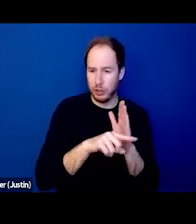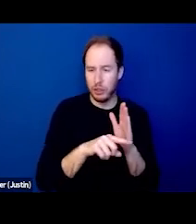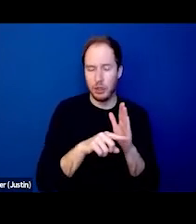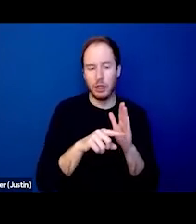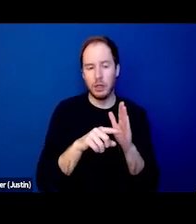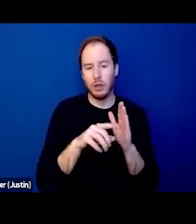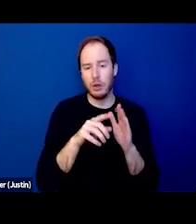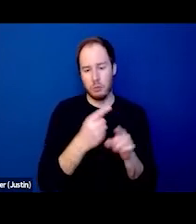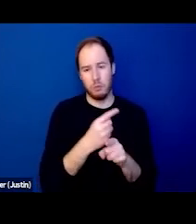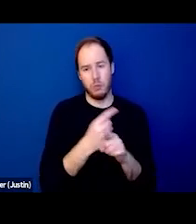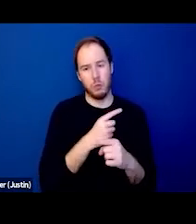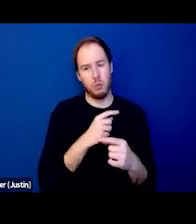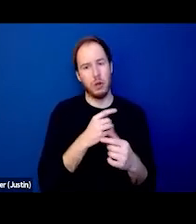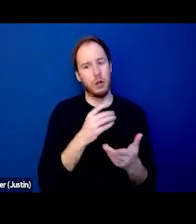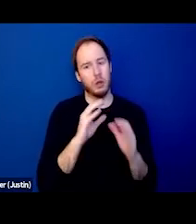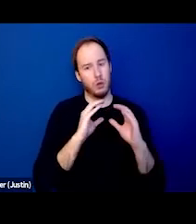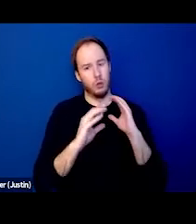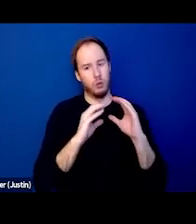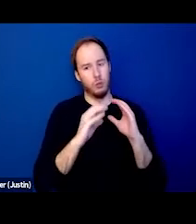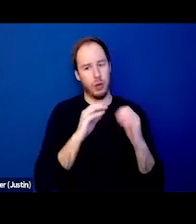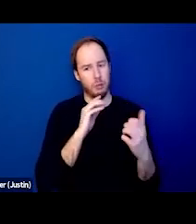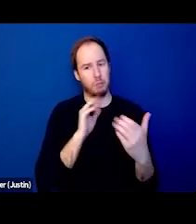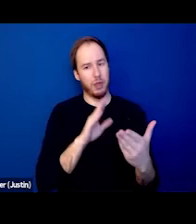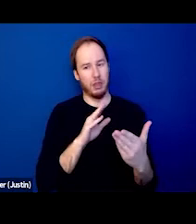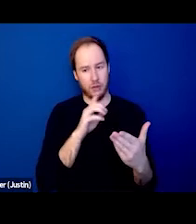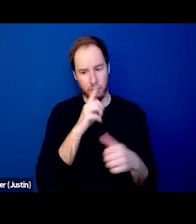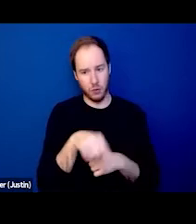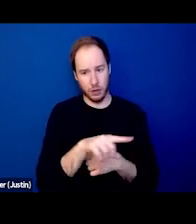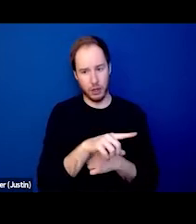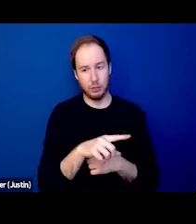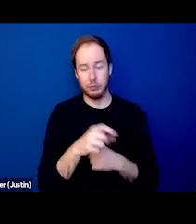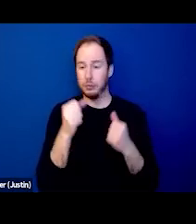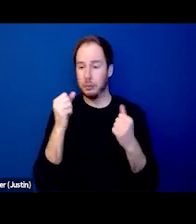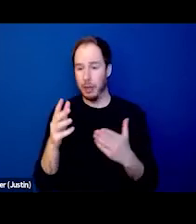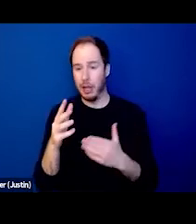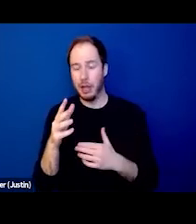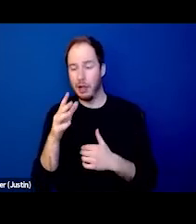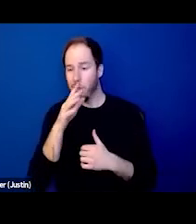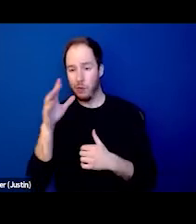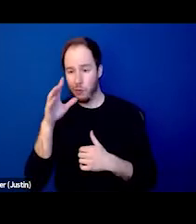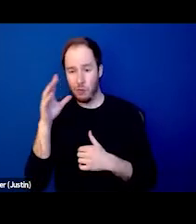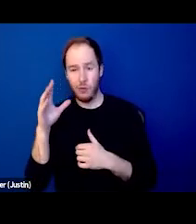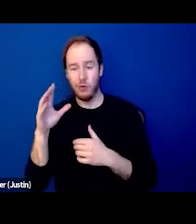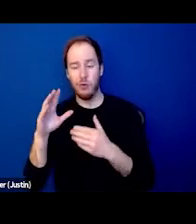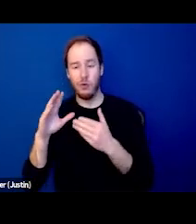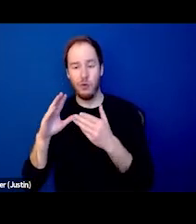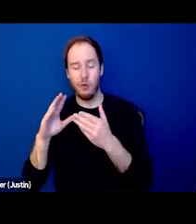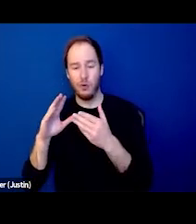the appropriate communications channels. In many rural communities, there's lack of reliable internet service,